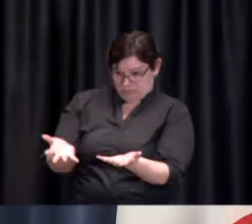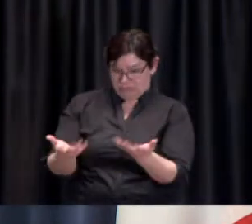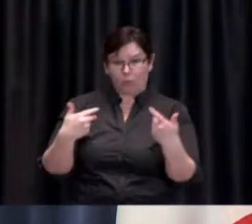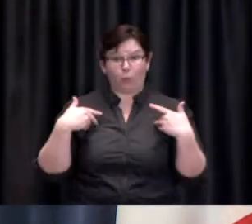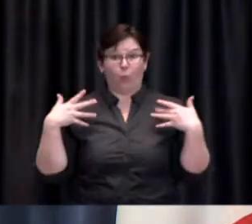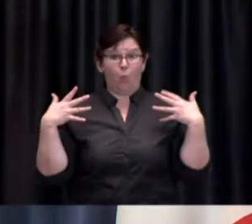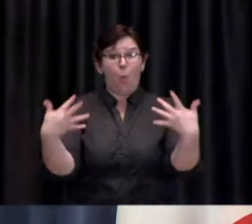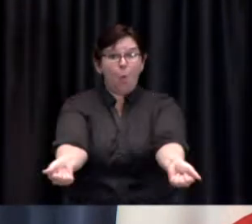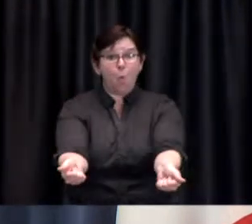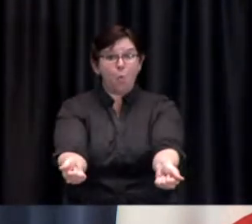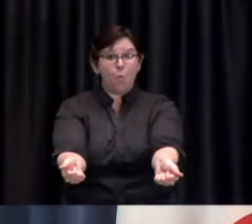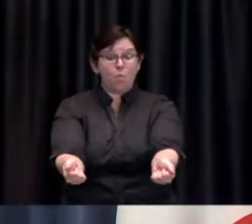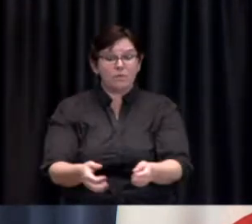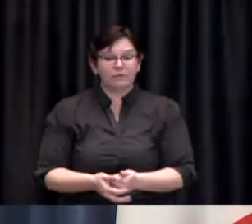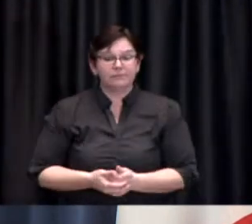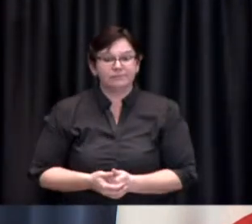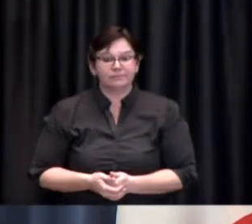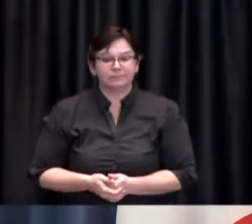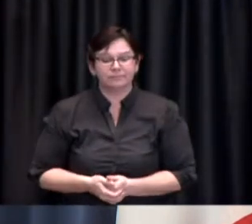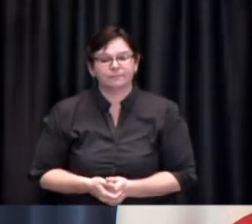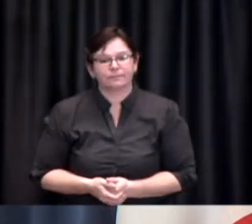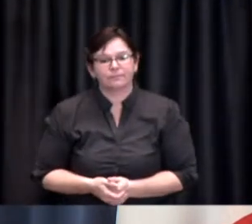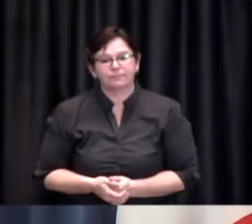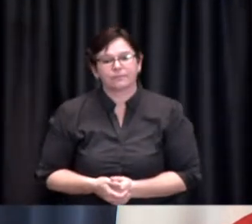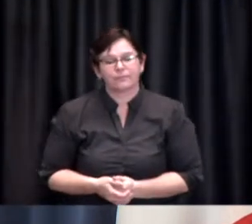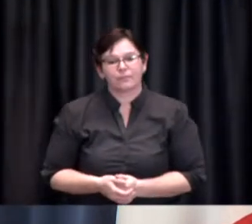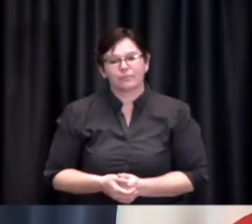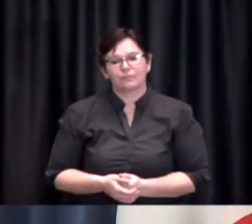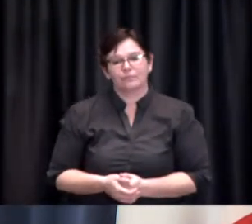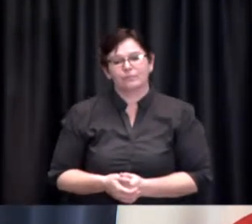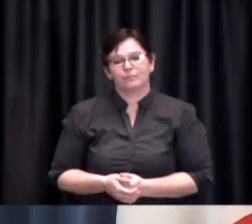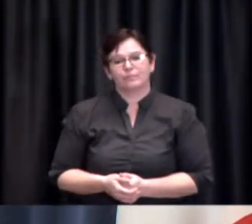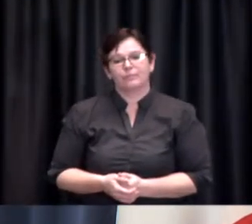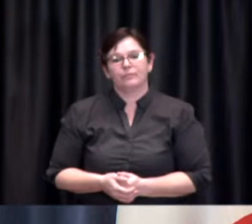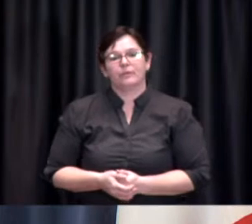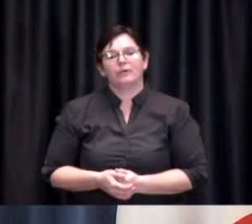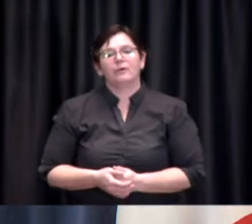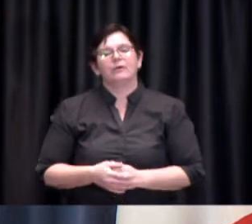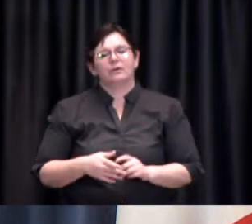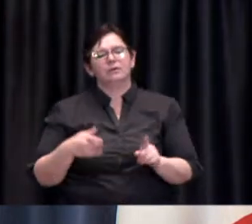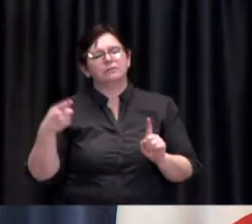Mark: Can you explain beyond the high-risk groups that have been identified as a first priority